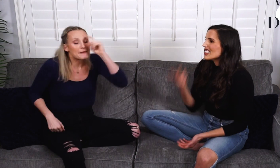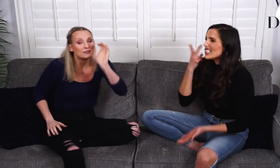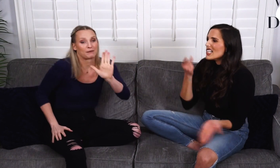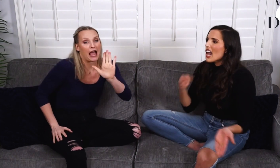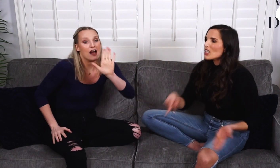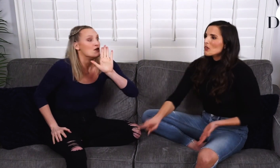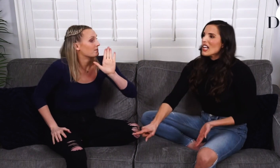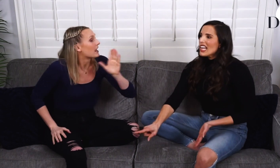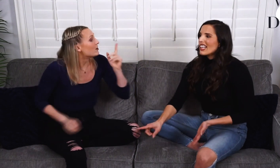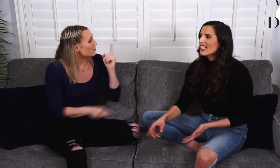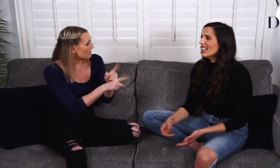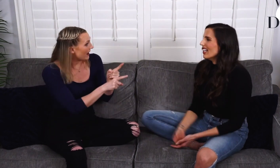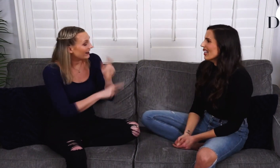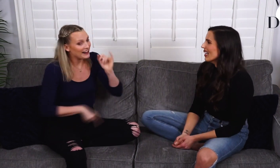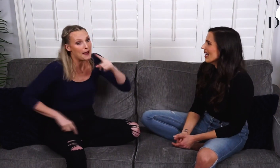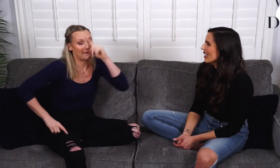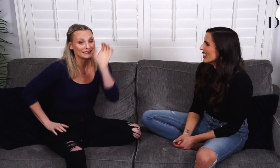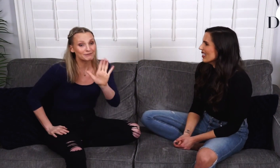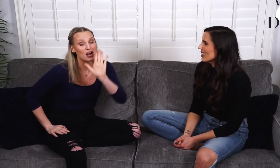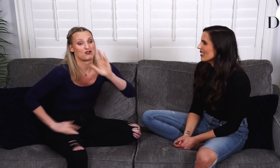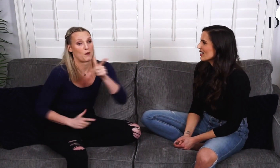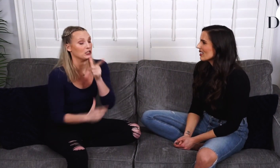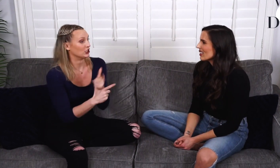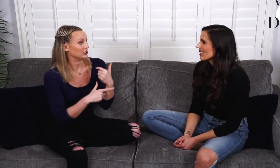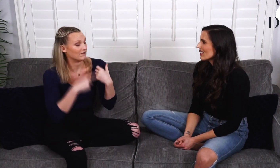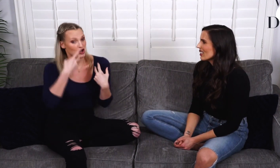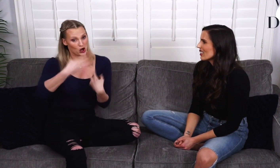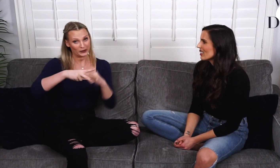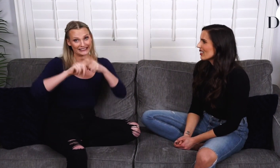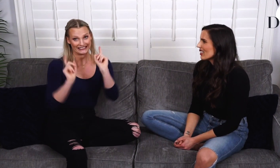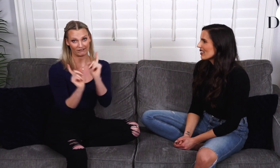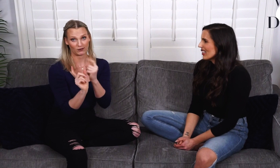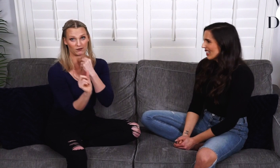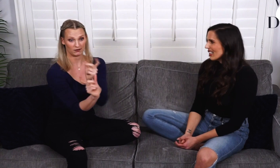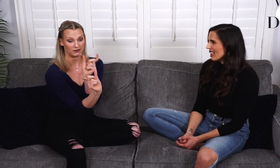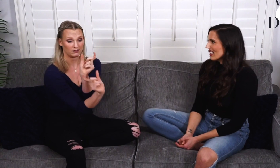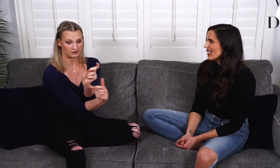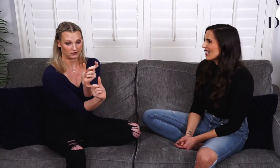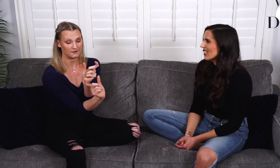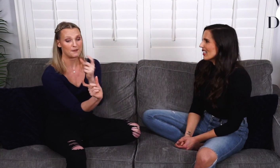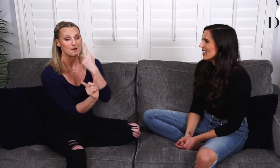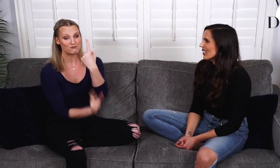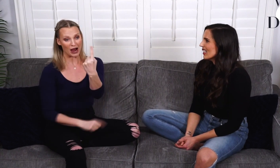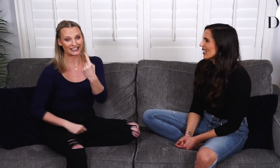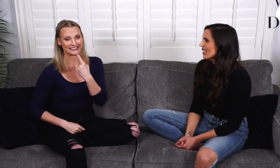Yeah, “See you next week!” - and you're like, “Okay, because your sister has two different sounds. Okay?